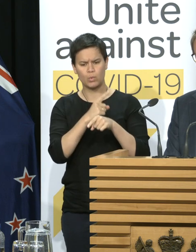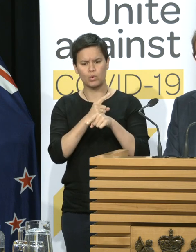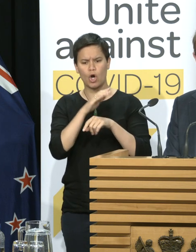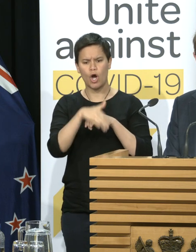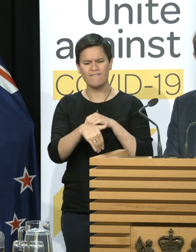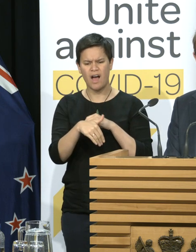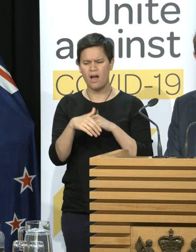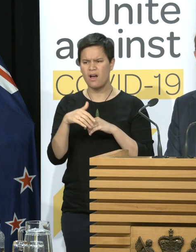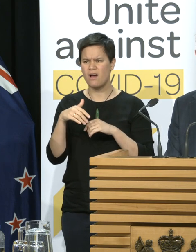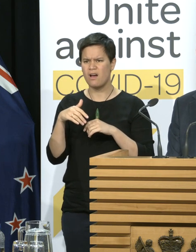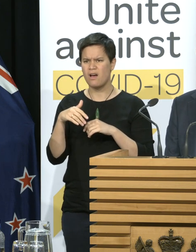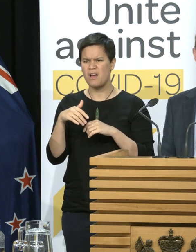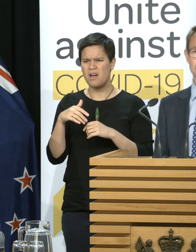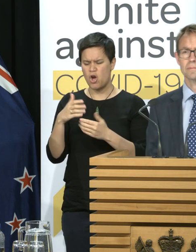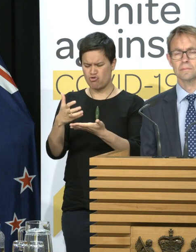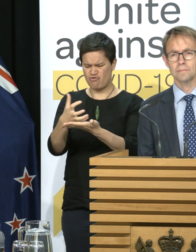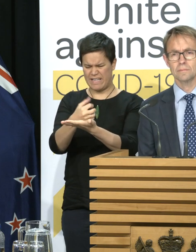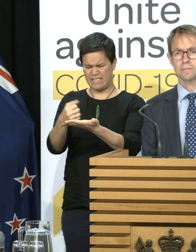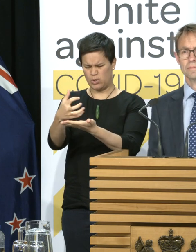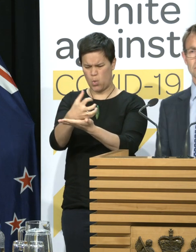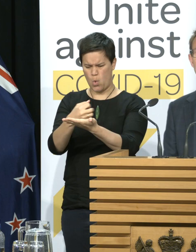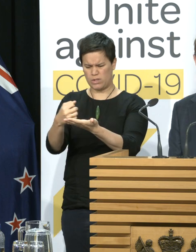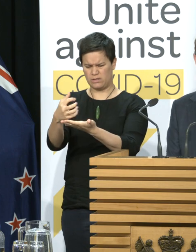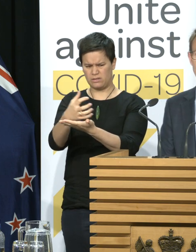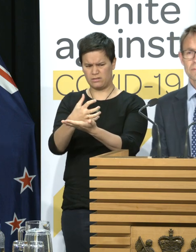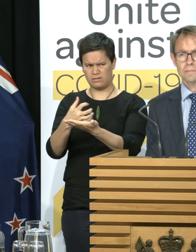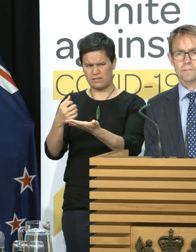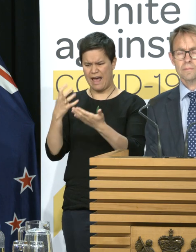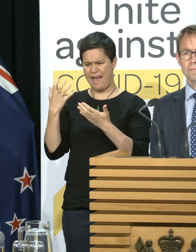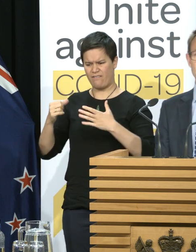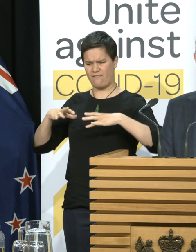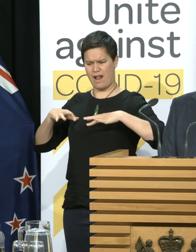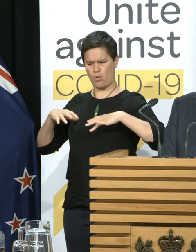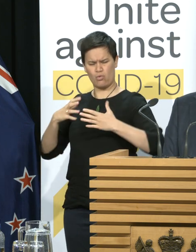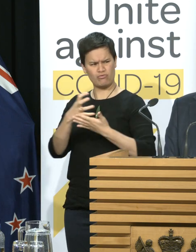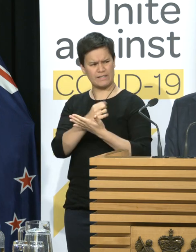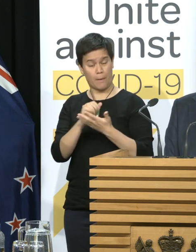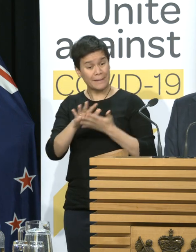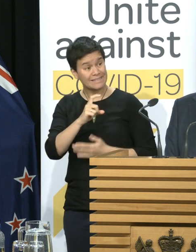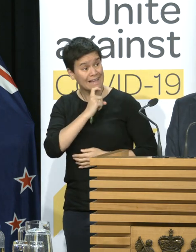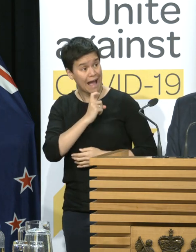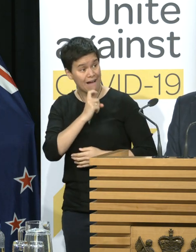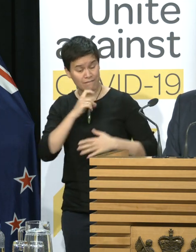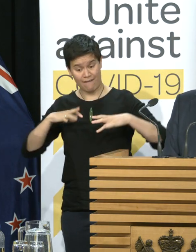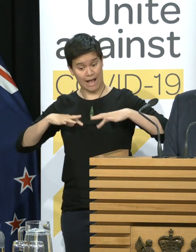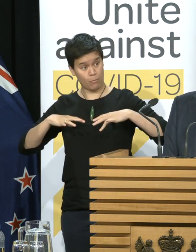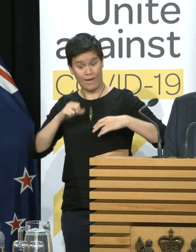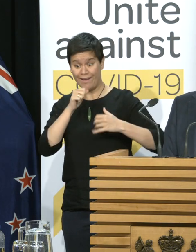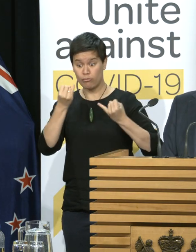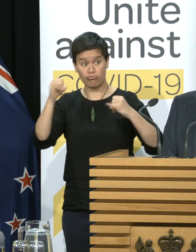What do you mean by that? Is it something like response teams on standby to travel to certain areas? And if that is, what does that look like? How does it work? Yes, that's correct.